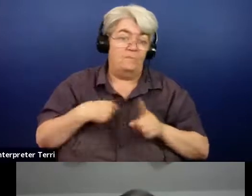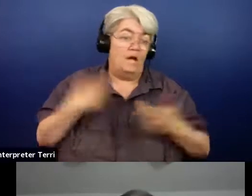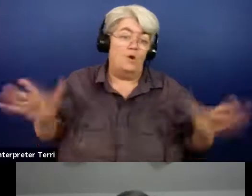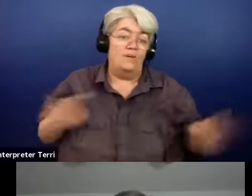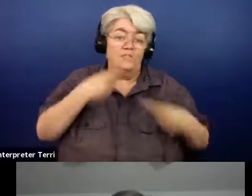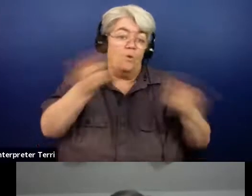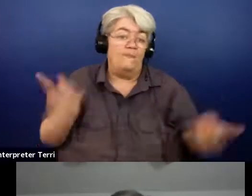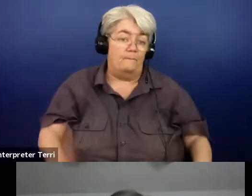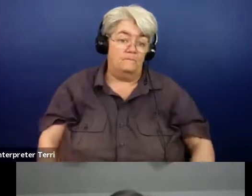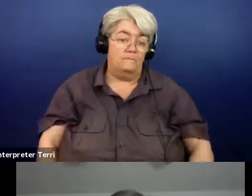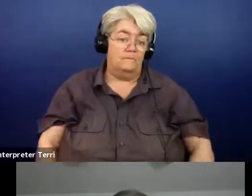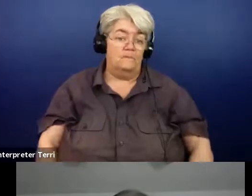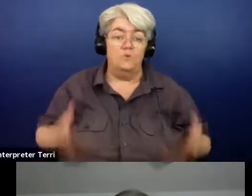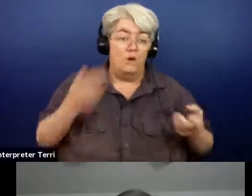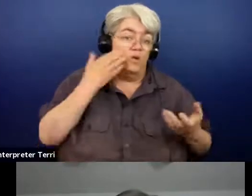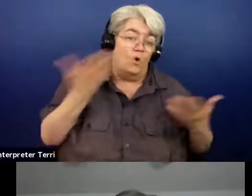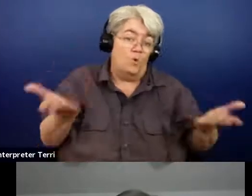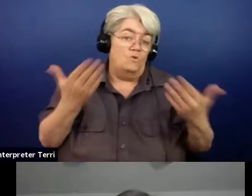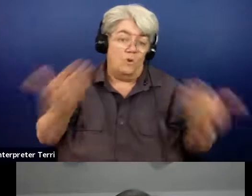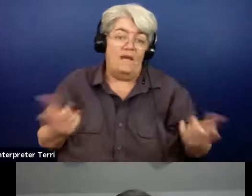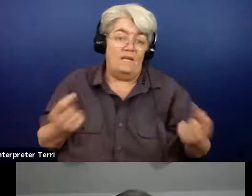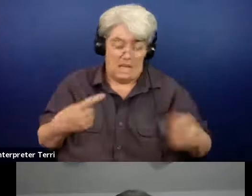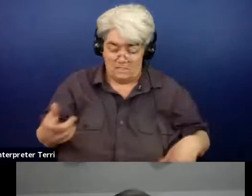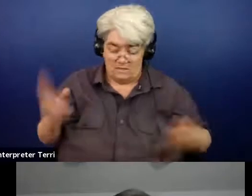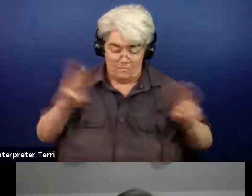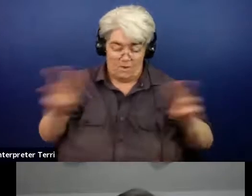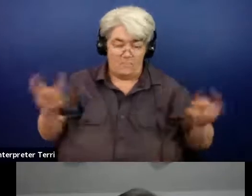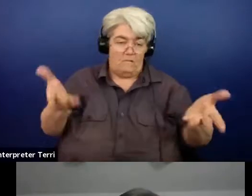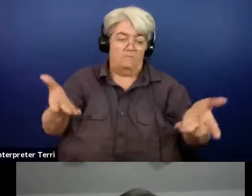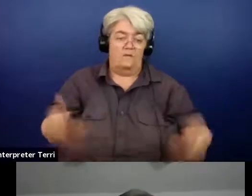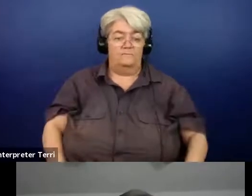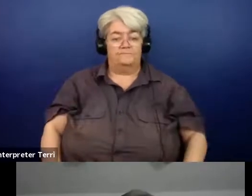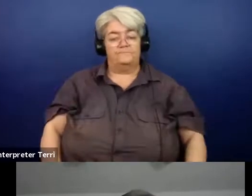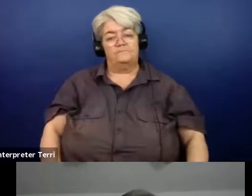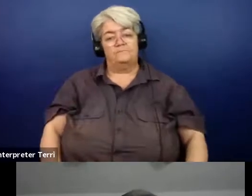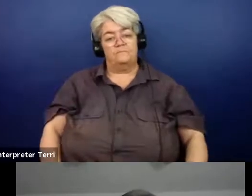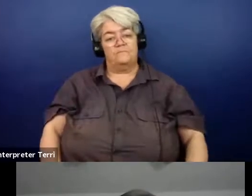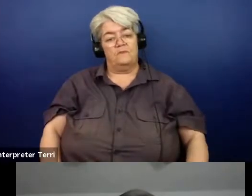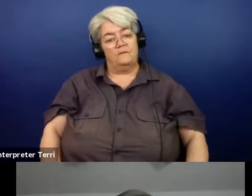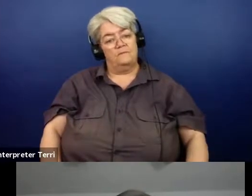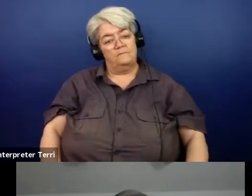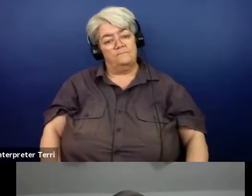If you want to know about it, go ahead and ask. Now there's a web site. But that's difficult.